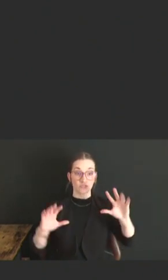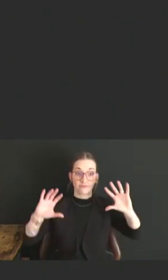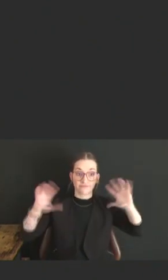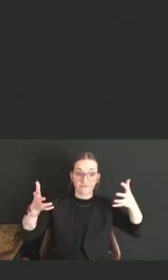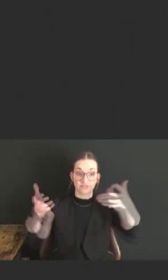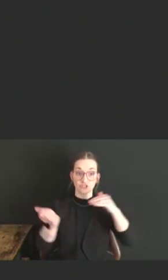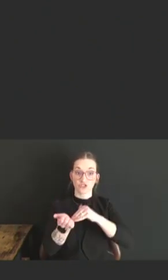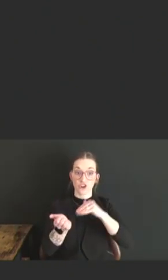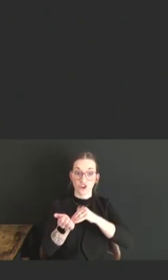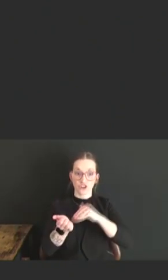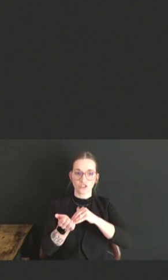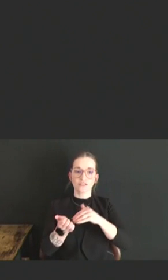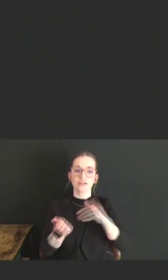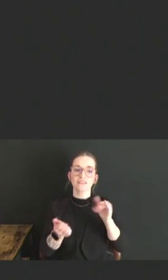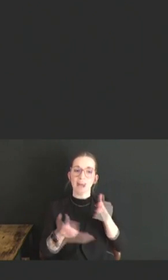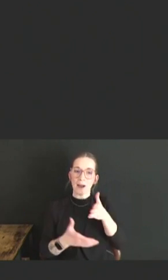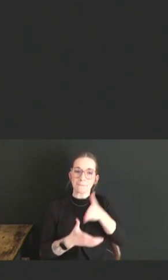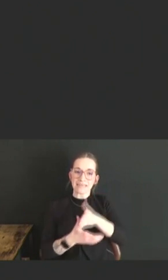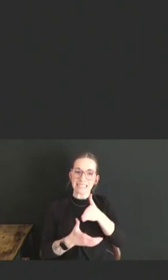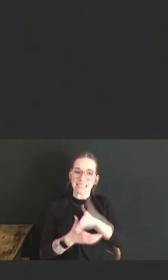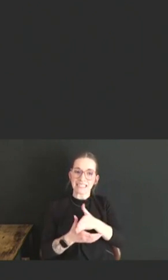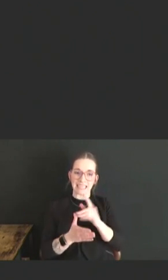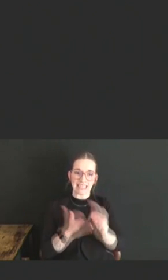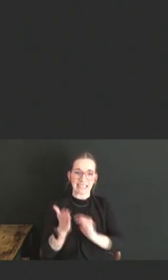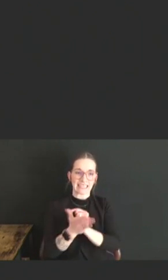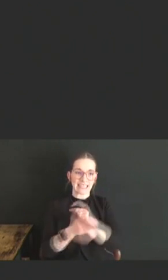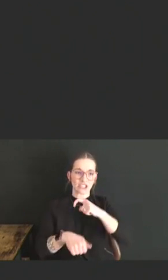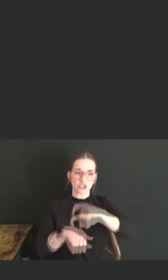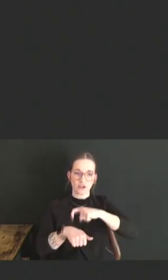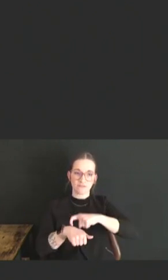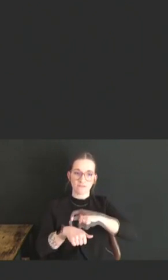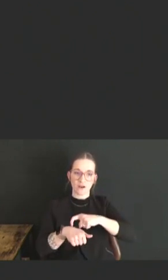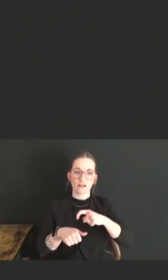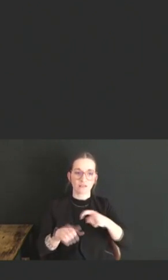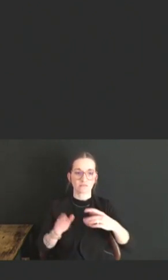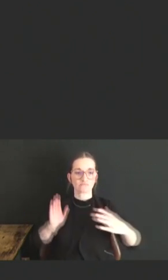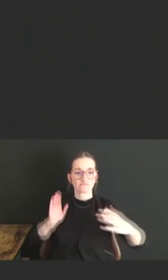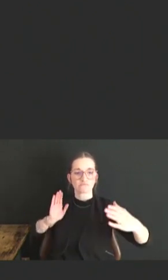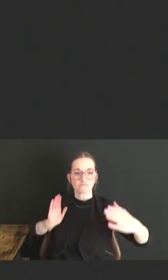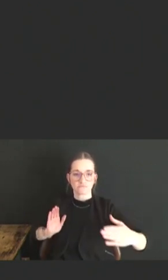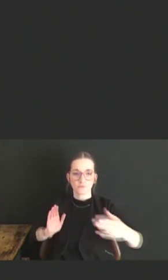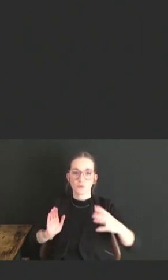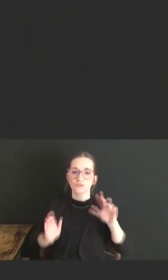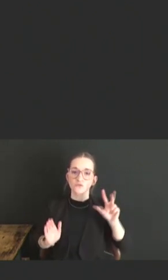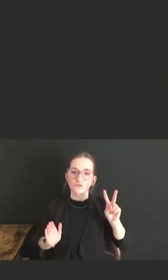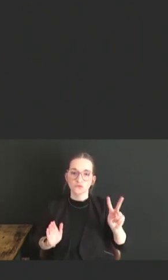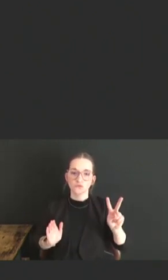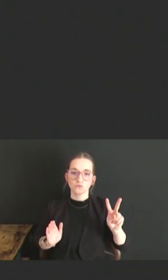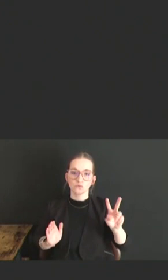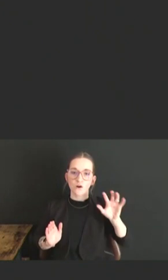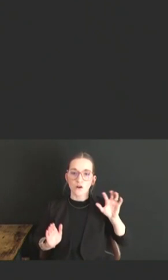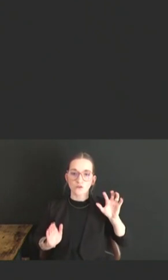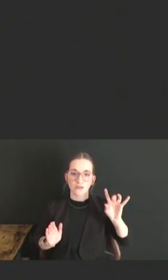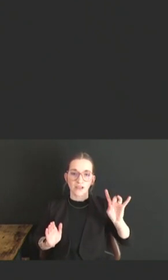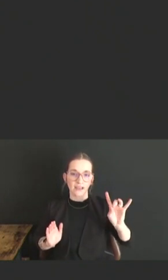myocarditis onset to the last health care provider follow-up was 287 days with an interquartile range